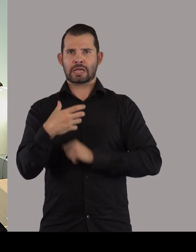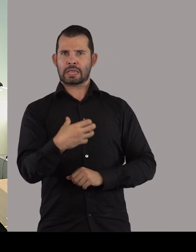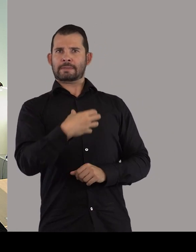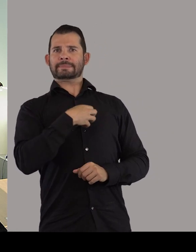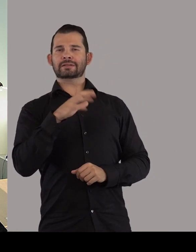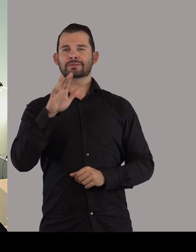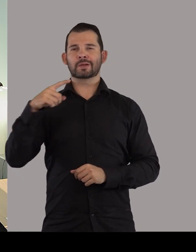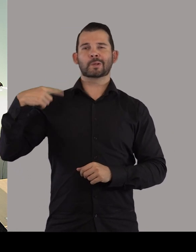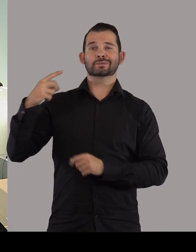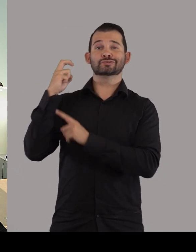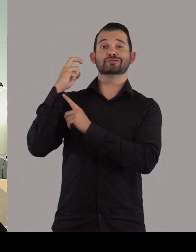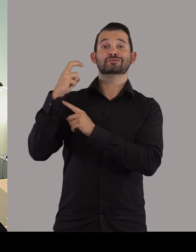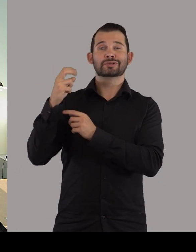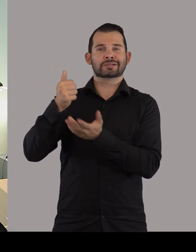Wheel-Trans eligibility decision.